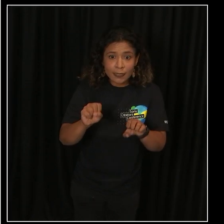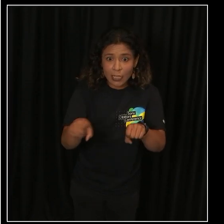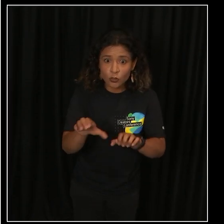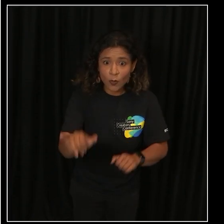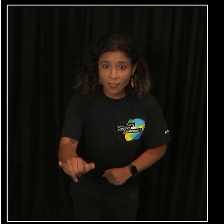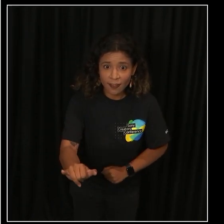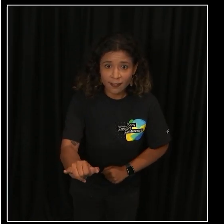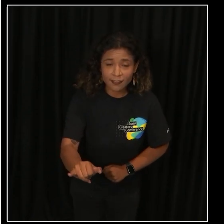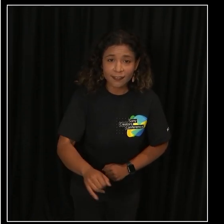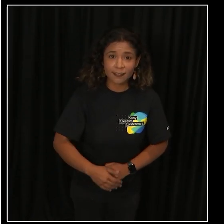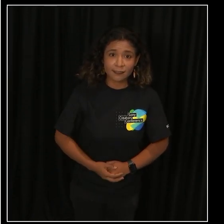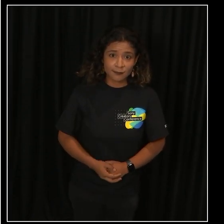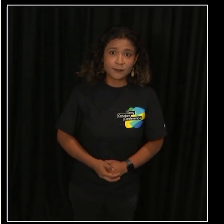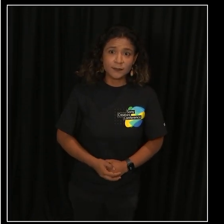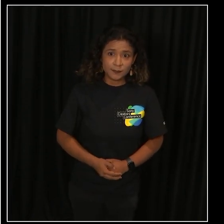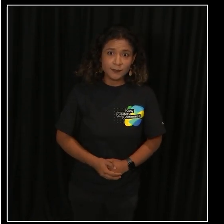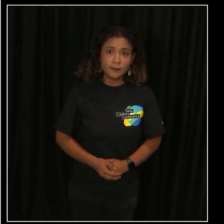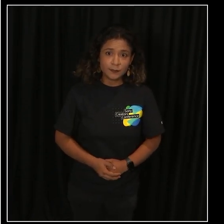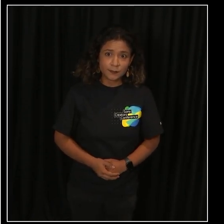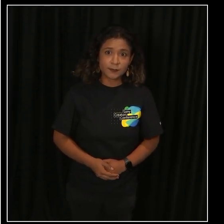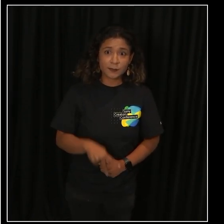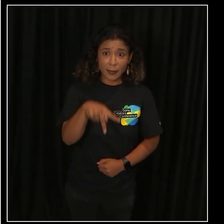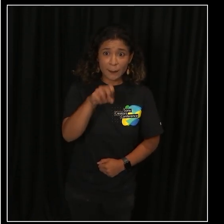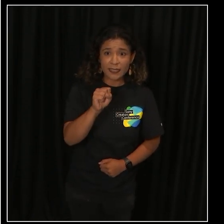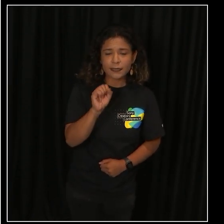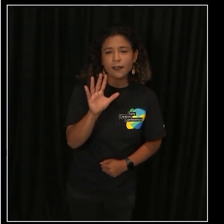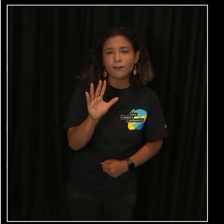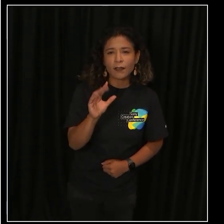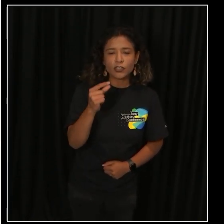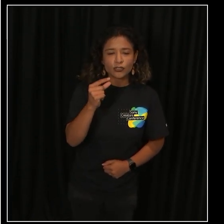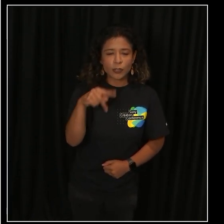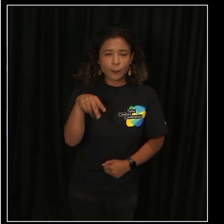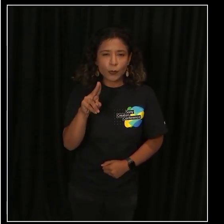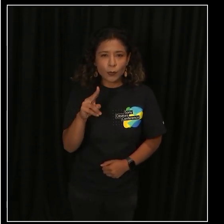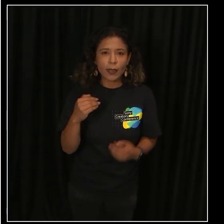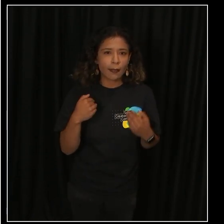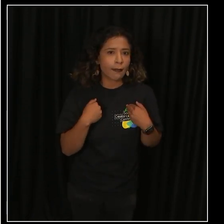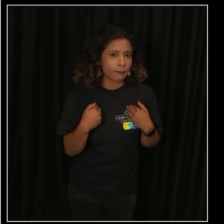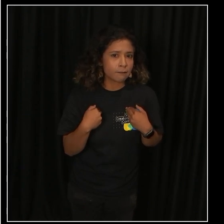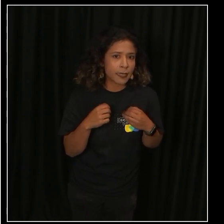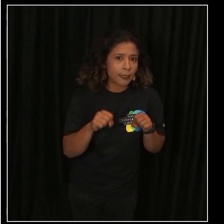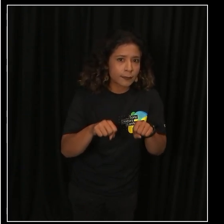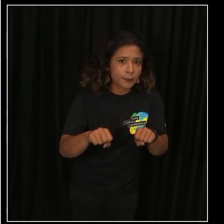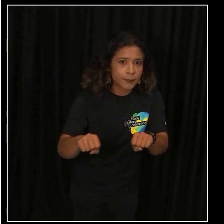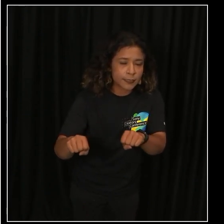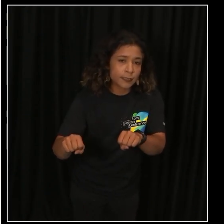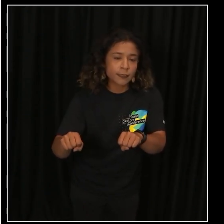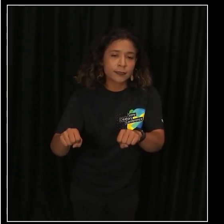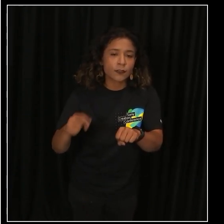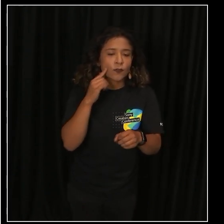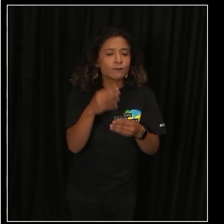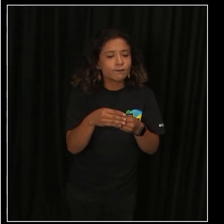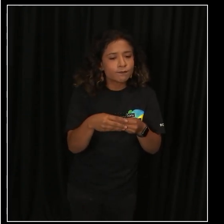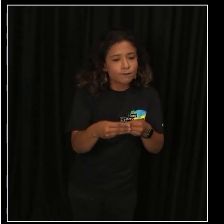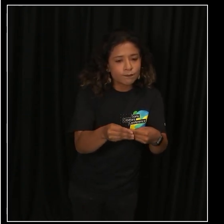PlayStation 5 GPUs has a hundreds features called the Flexible Scale Rasterization.